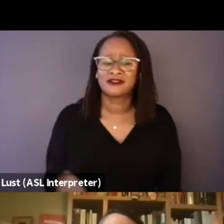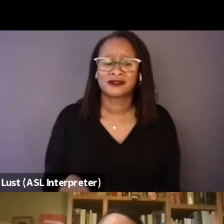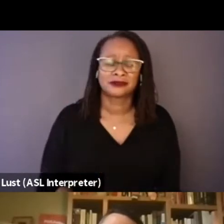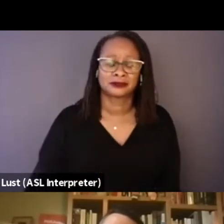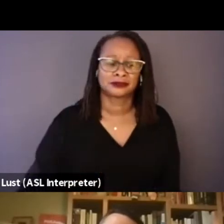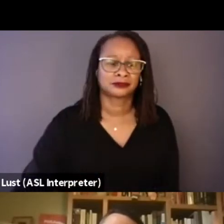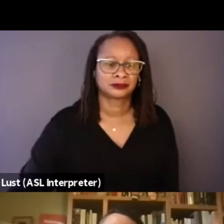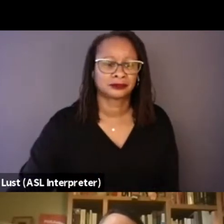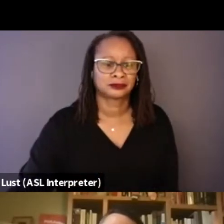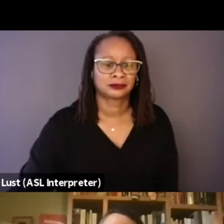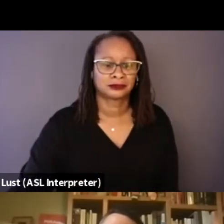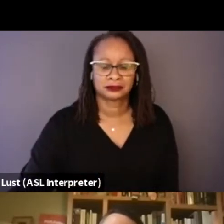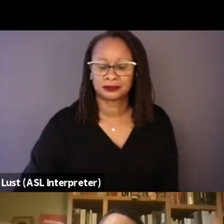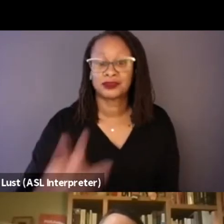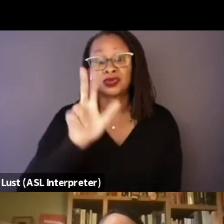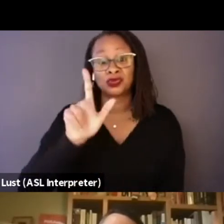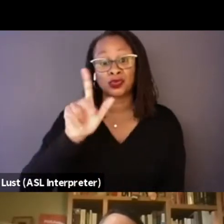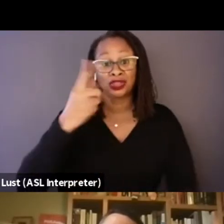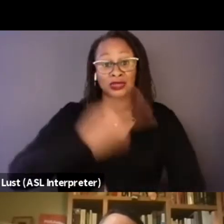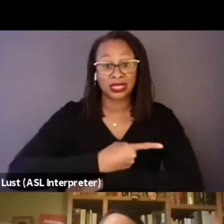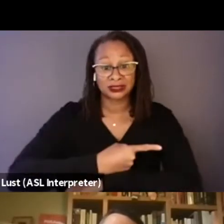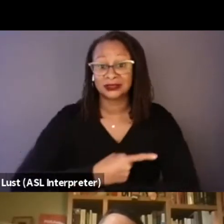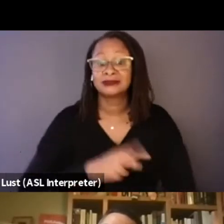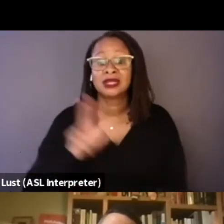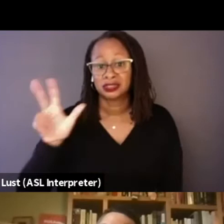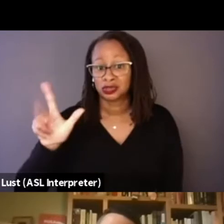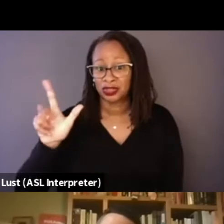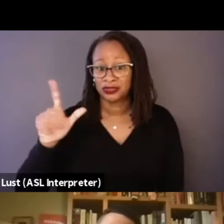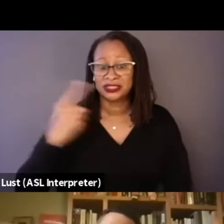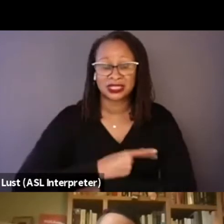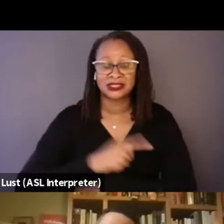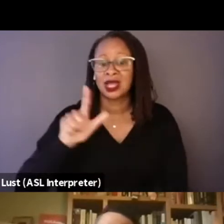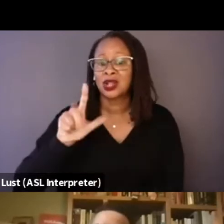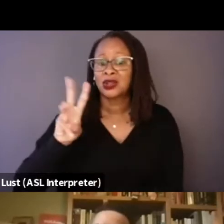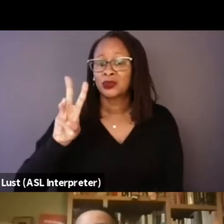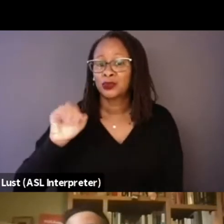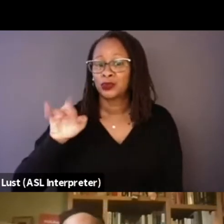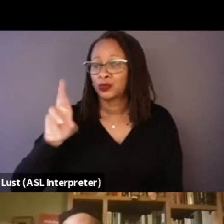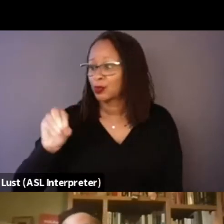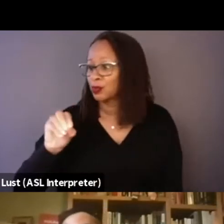23 Days- Wow. - in Lwiro, because it's a long way between Madrid and Lwiro,